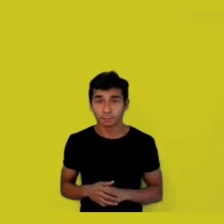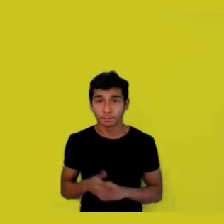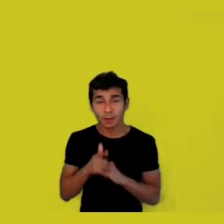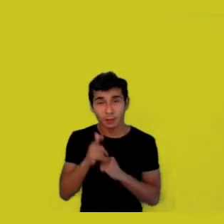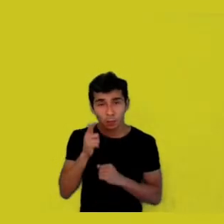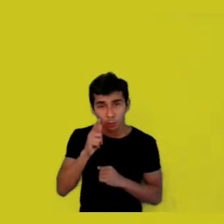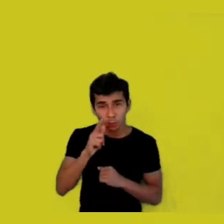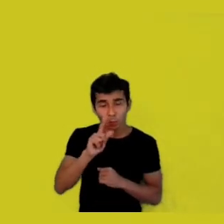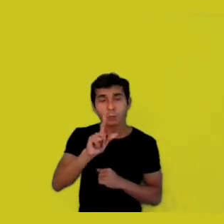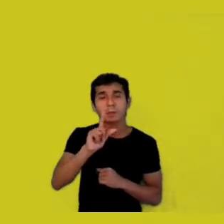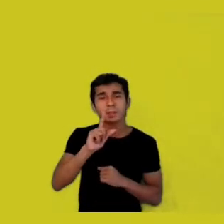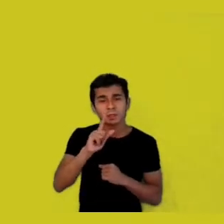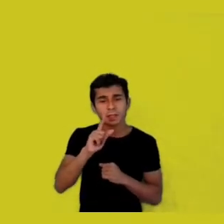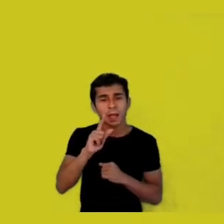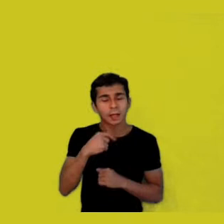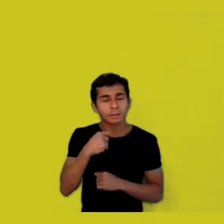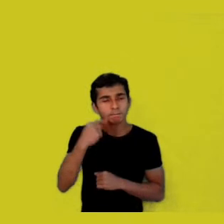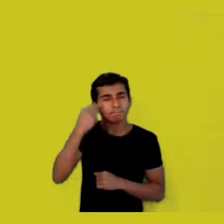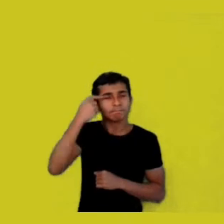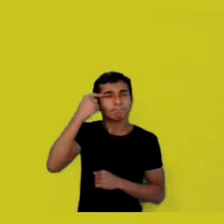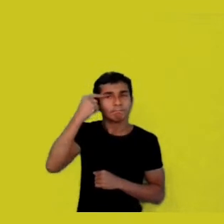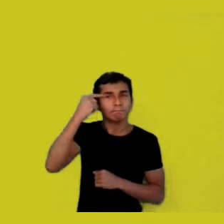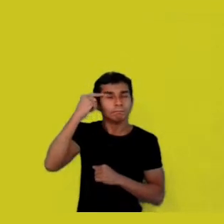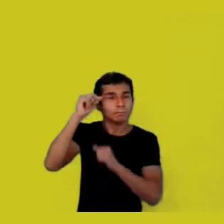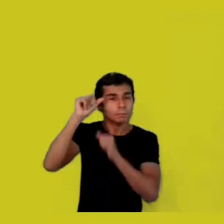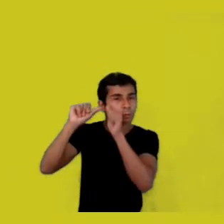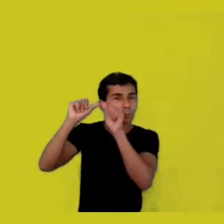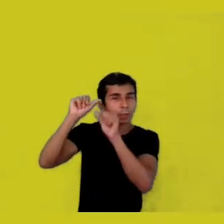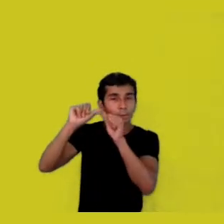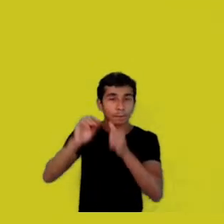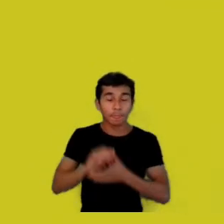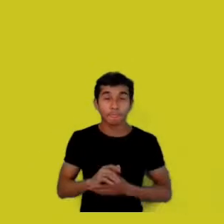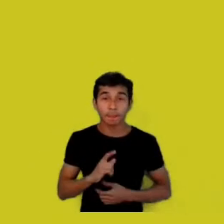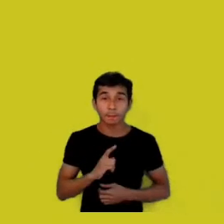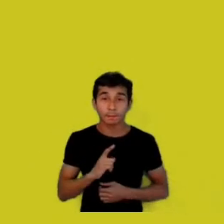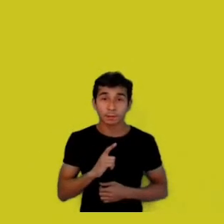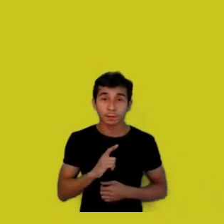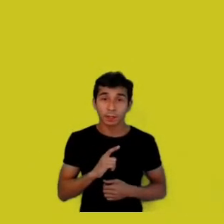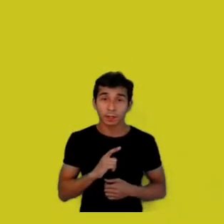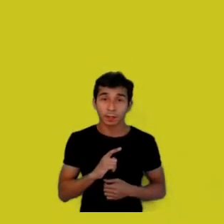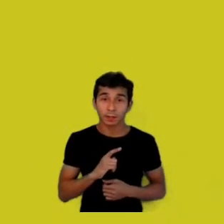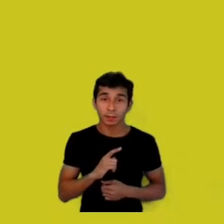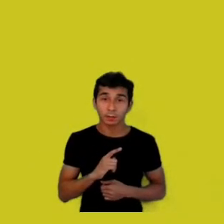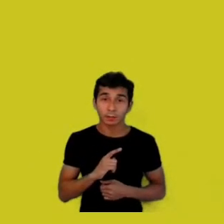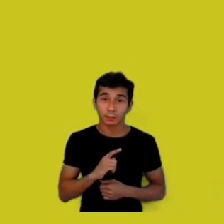There’s a work I like a lot by an ethnomusicologist